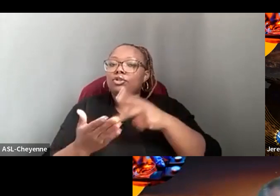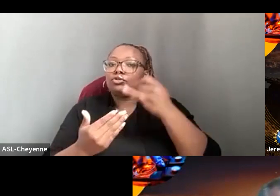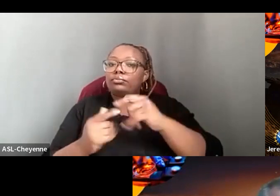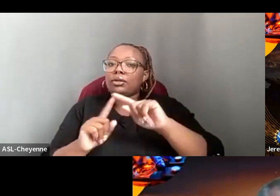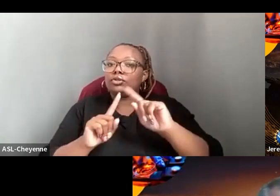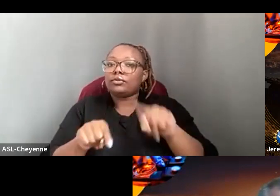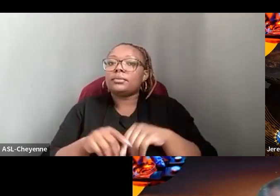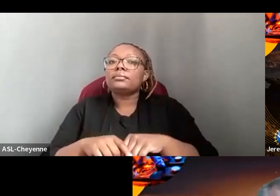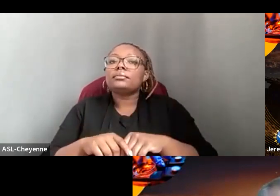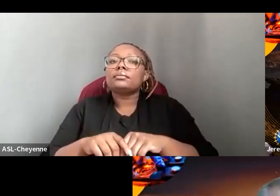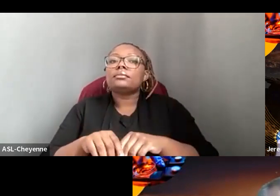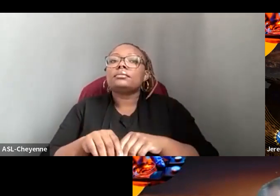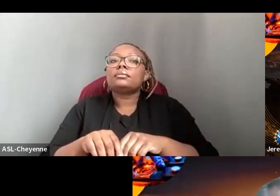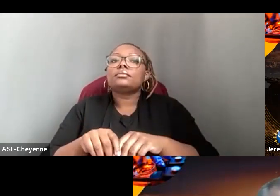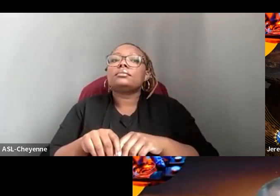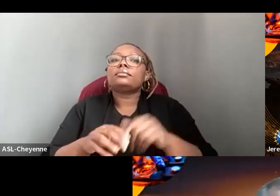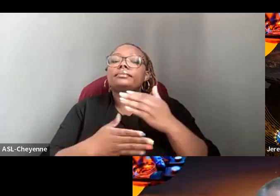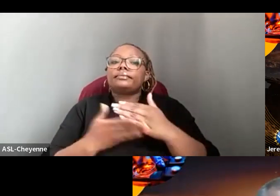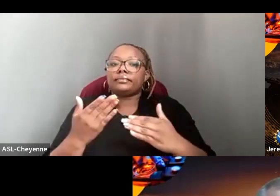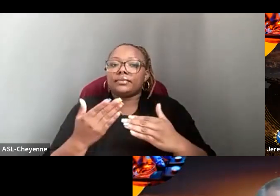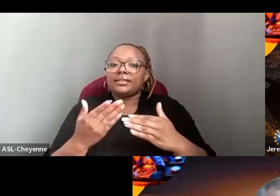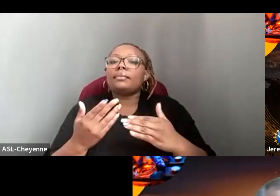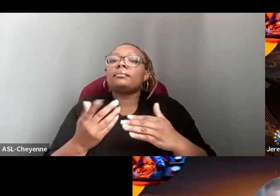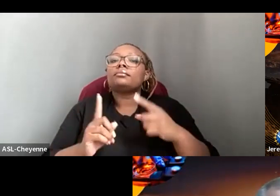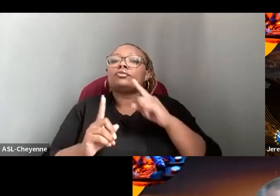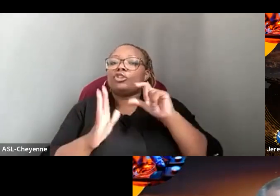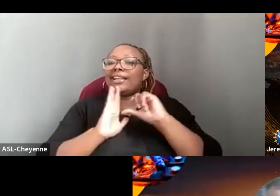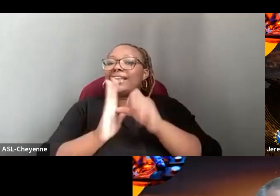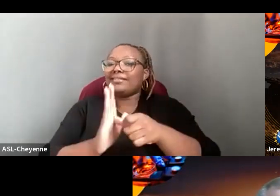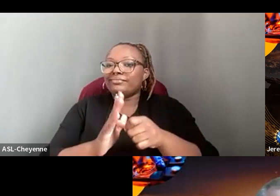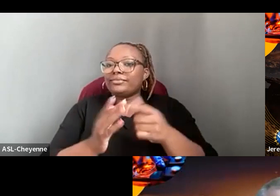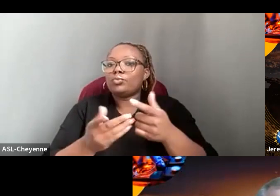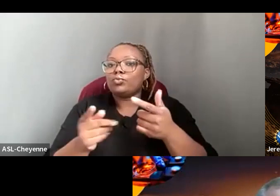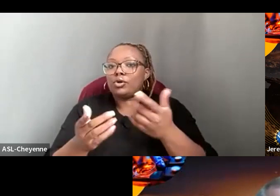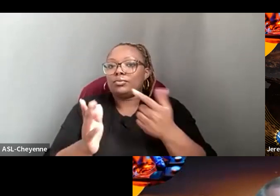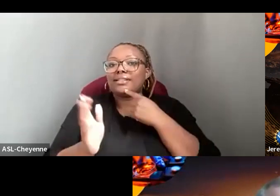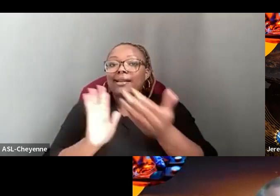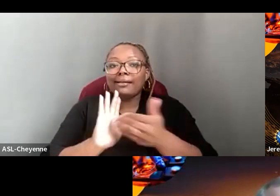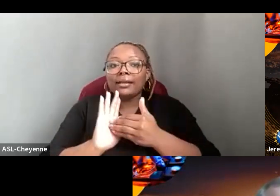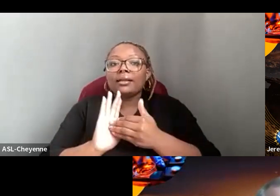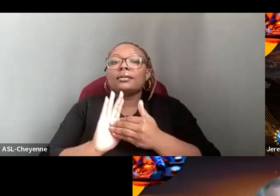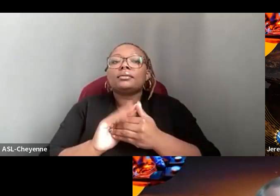And some of this might be kind of reiterating what was said, but I think we want to be sure